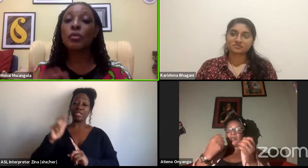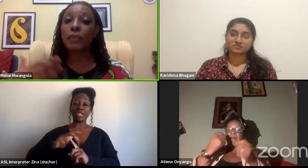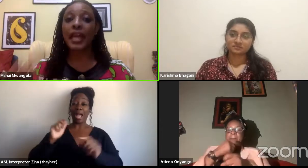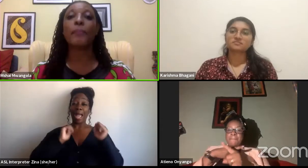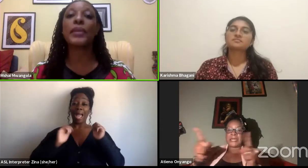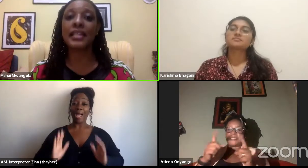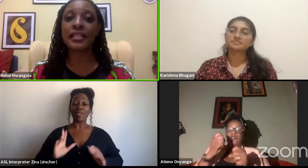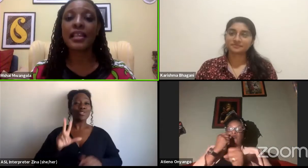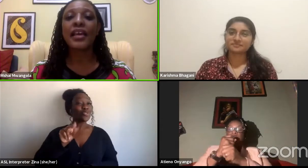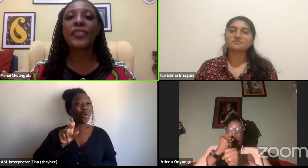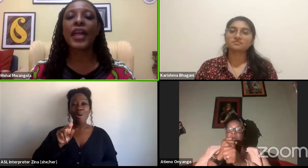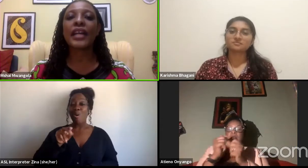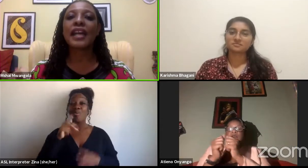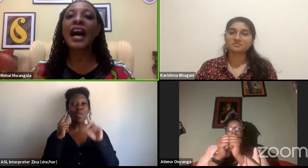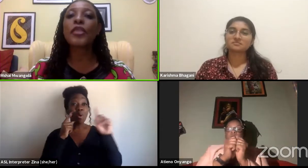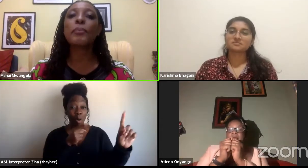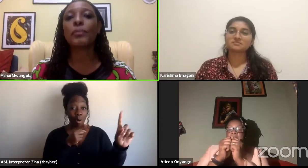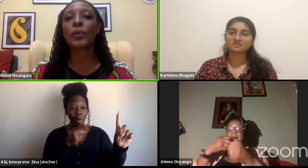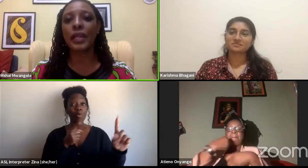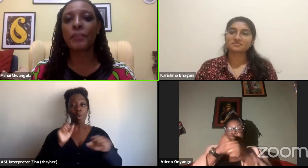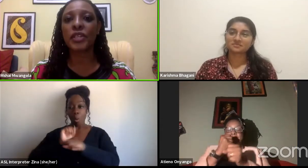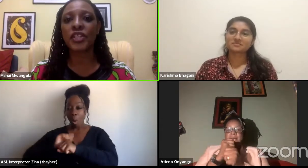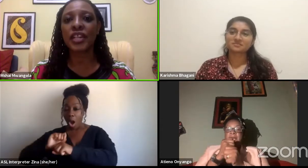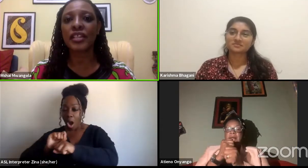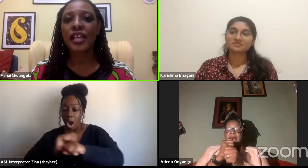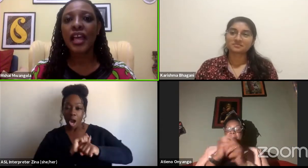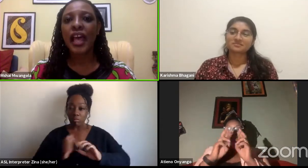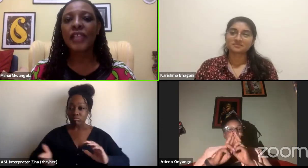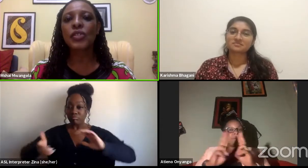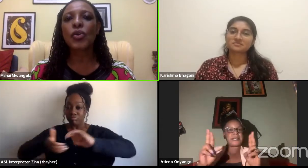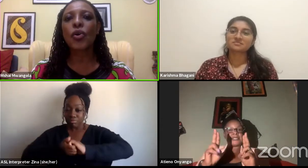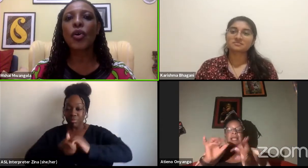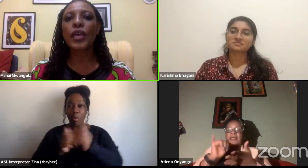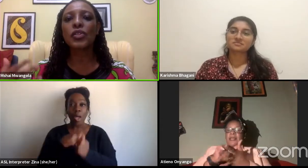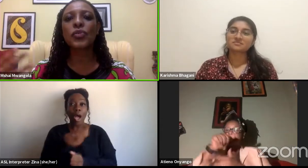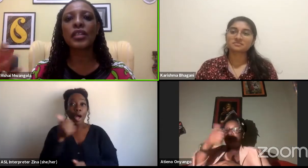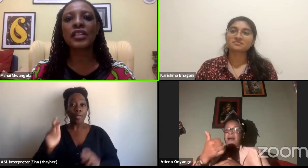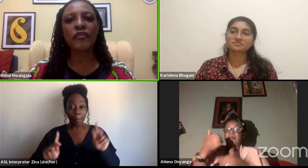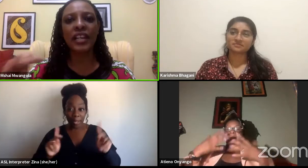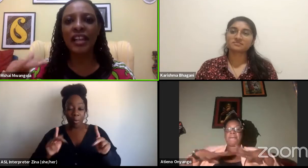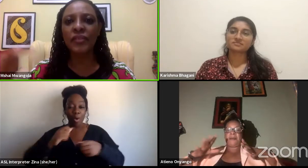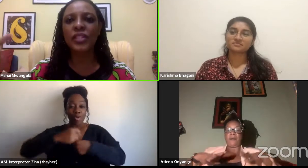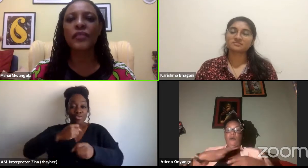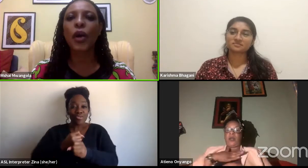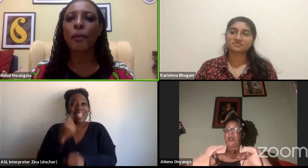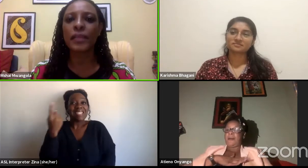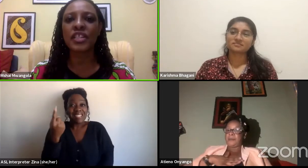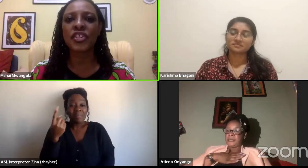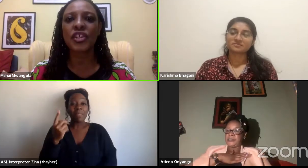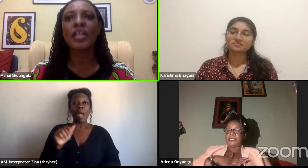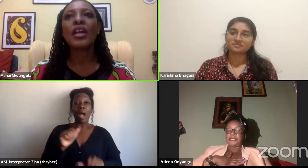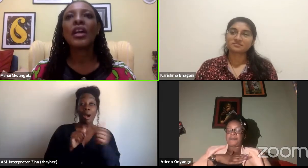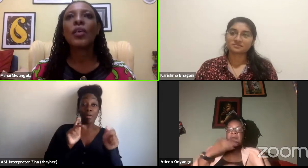to make a piece that other people will appreciate. And so going to the different levels of the competition,